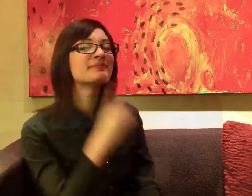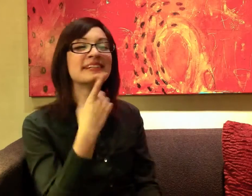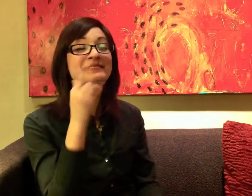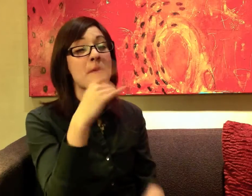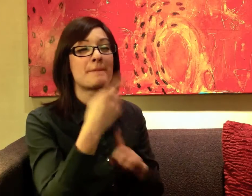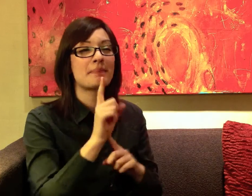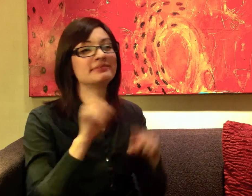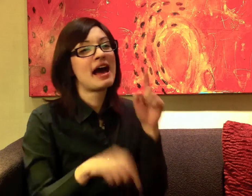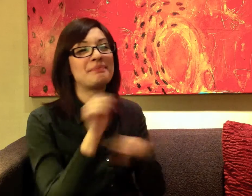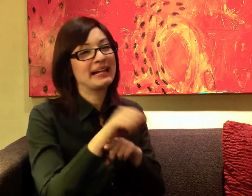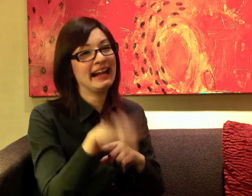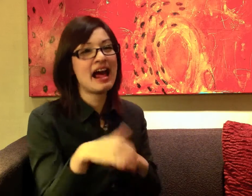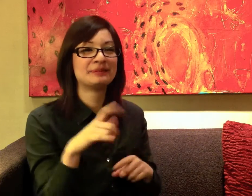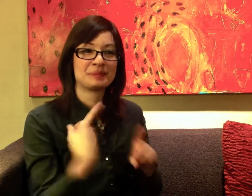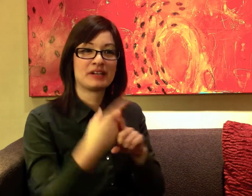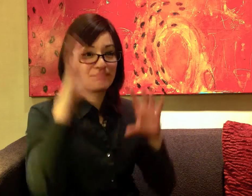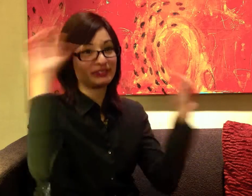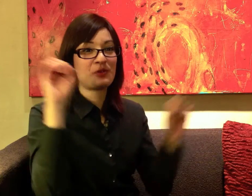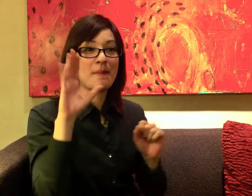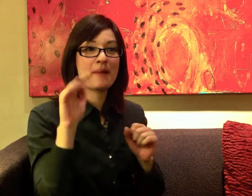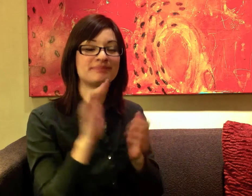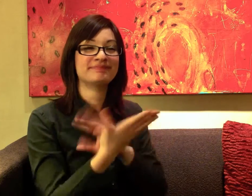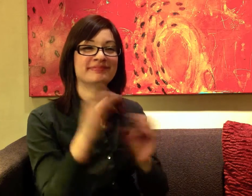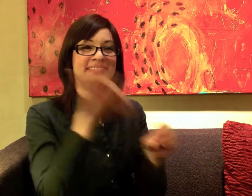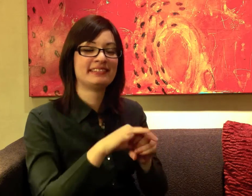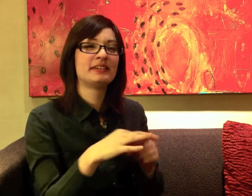That moment I’m about to tell, nothing can beat that. It’s when President Obama got elected.